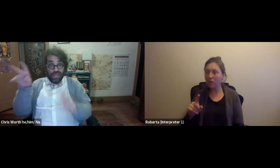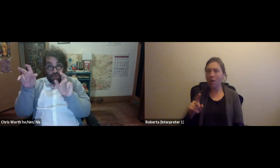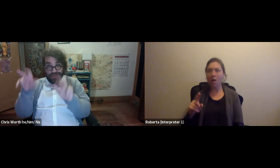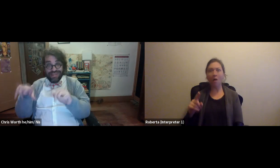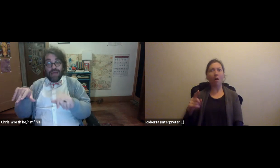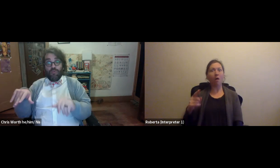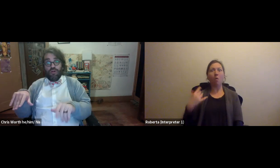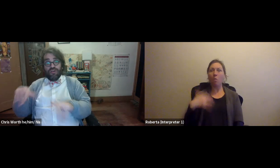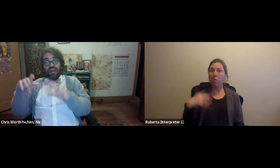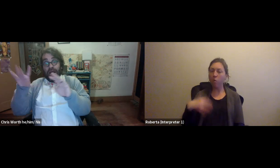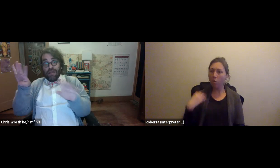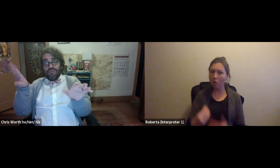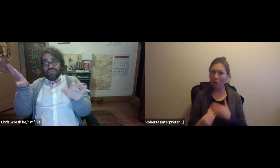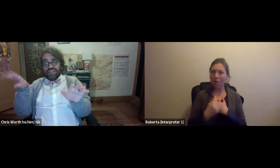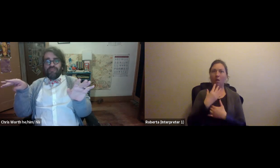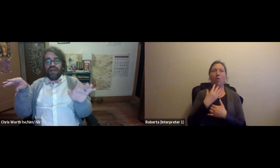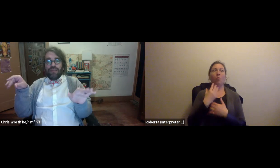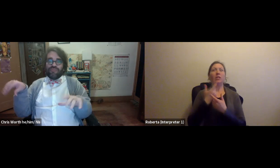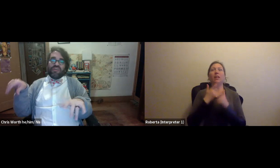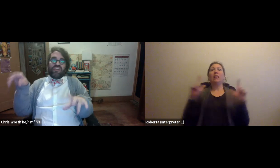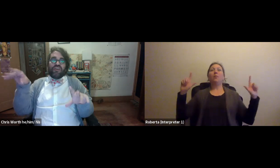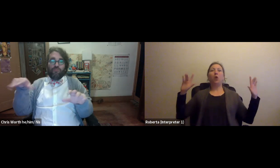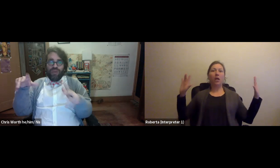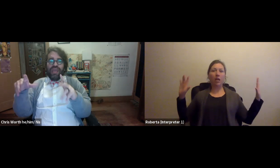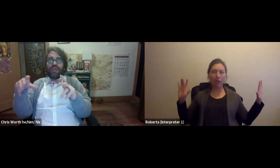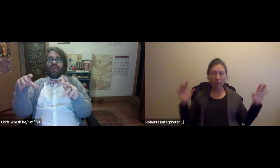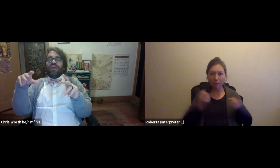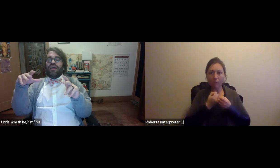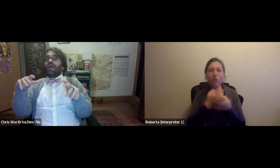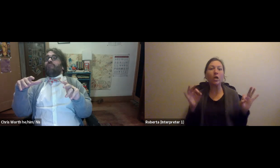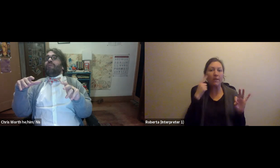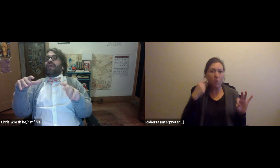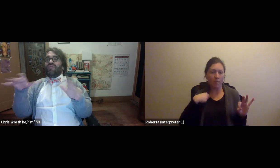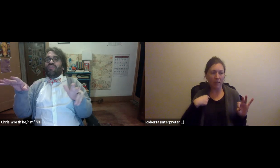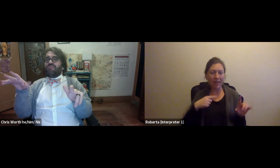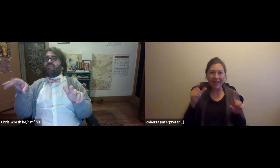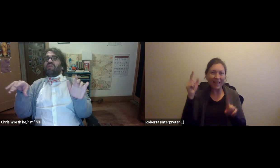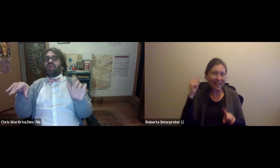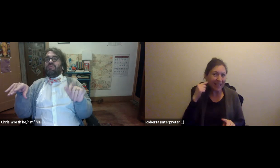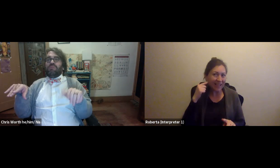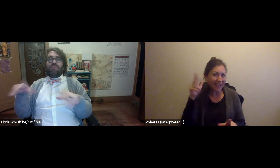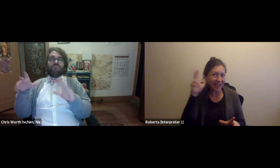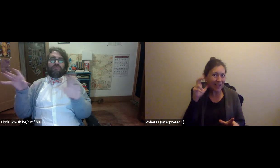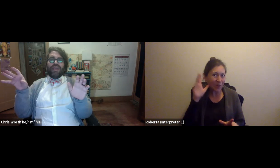hearing that word. I know that sometimes in the disability community we're afraid of